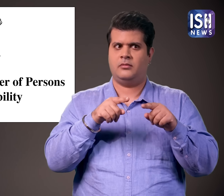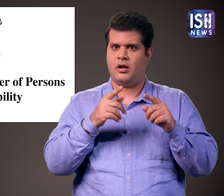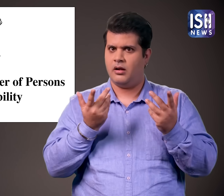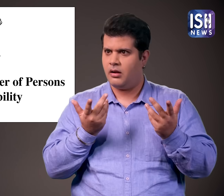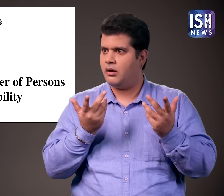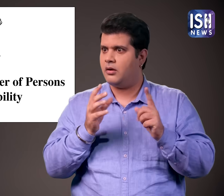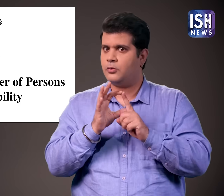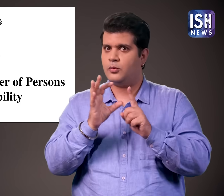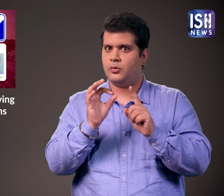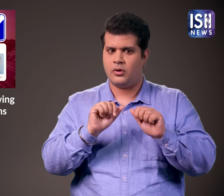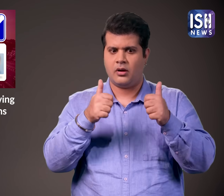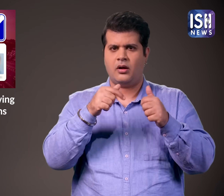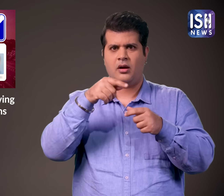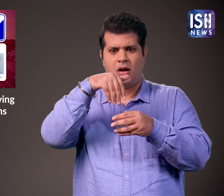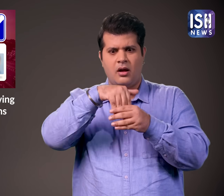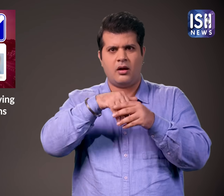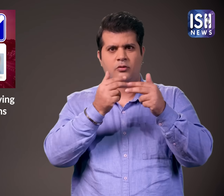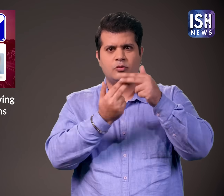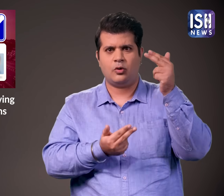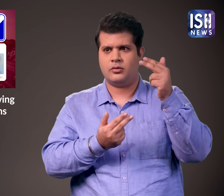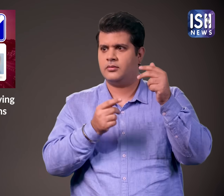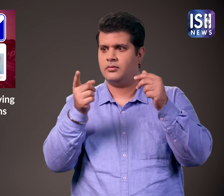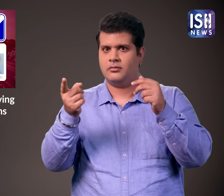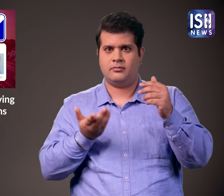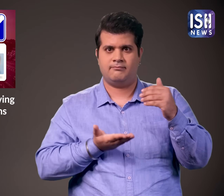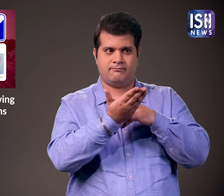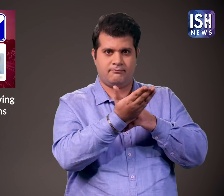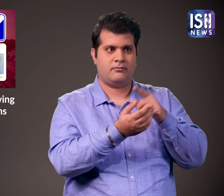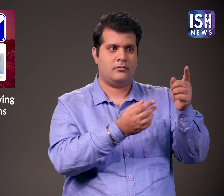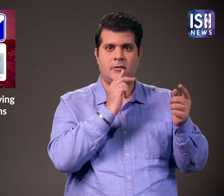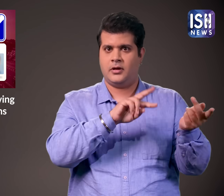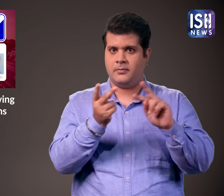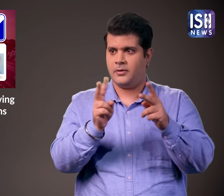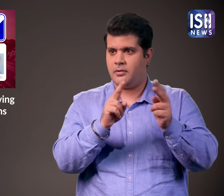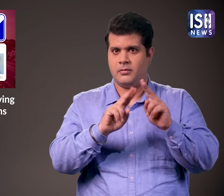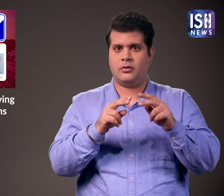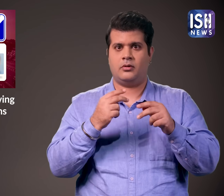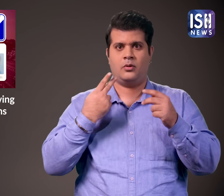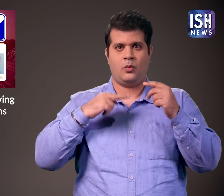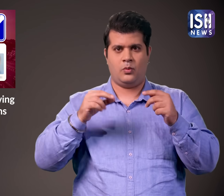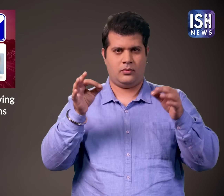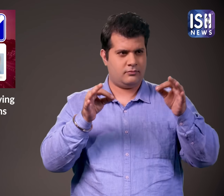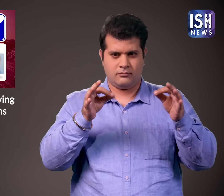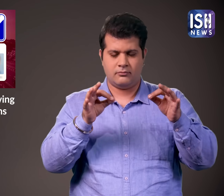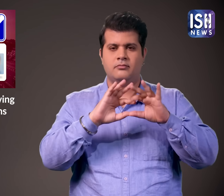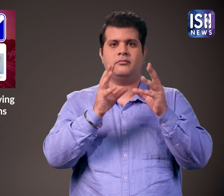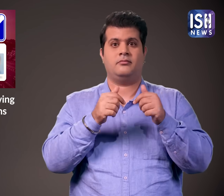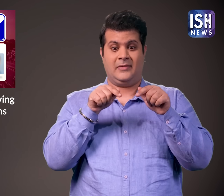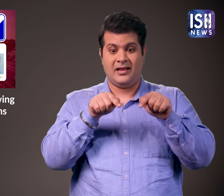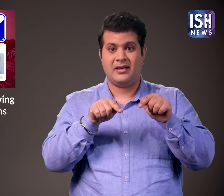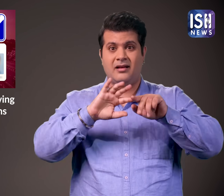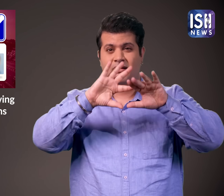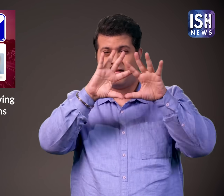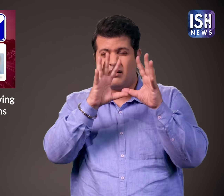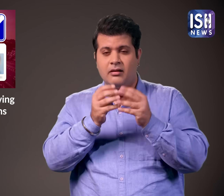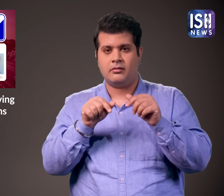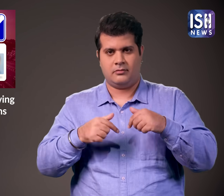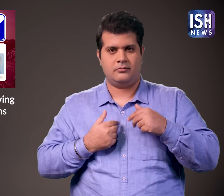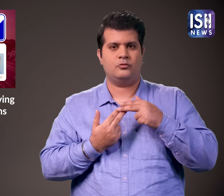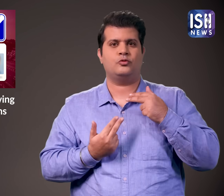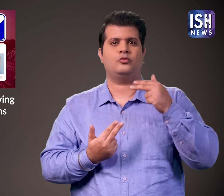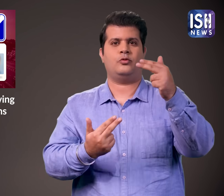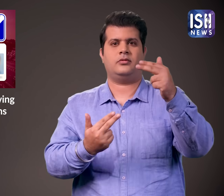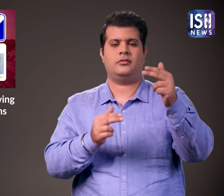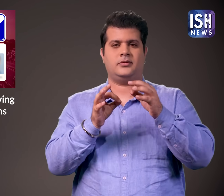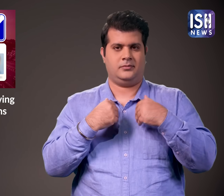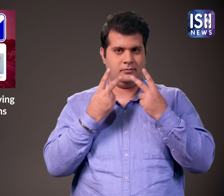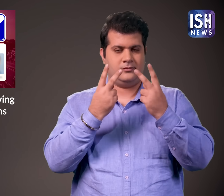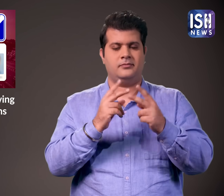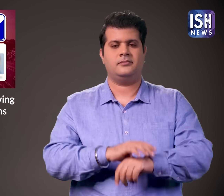How did this happen, and what were the hearings like? I’ll share the details.